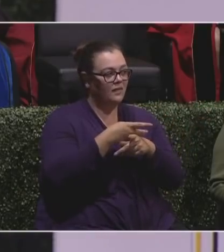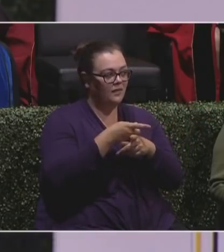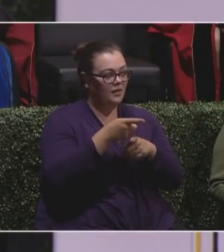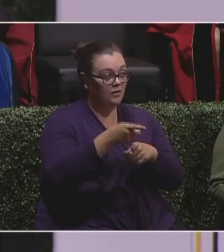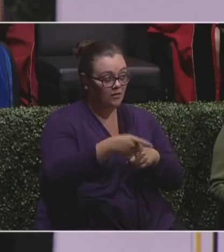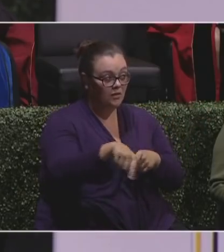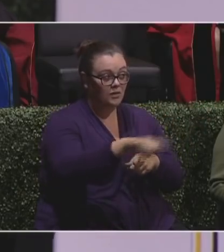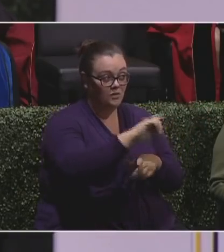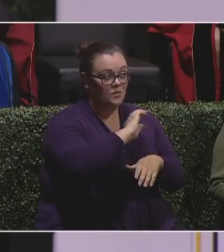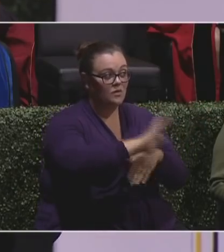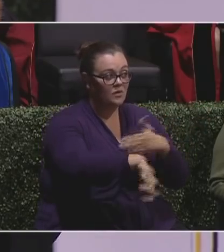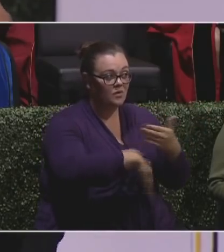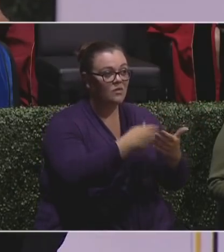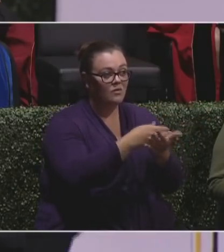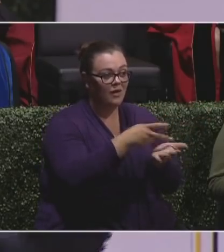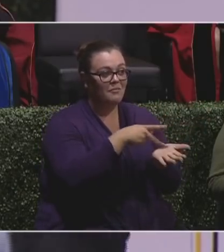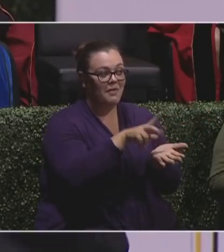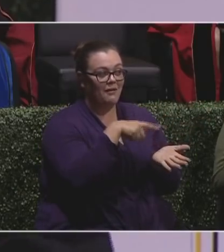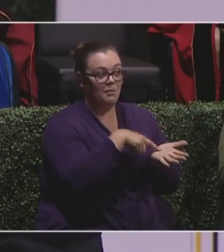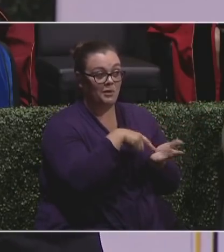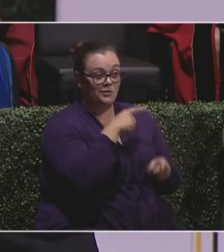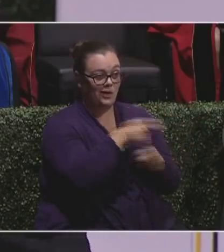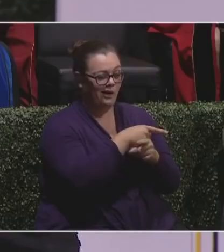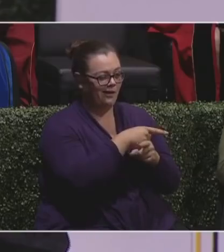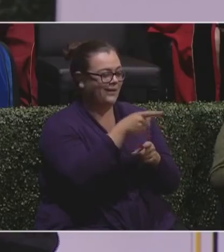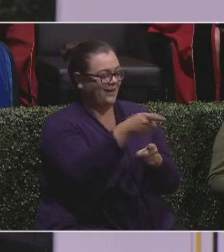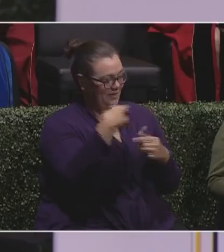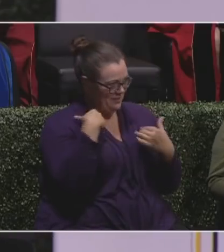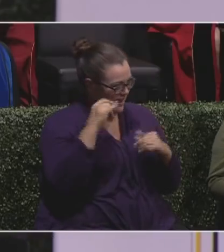MEDICAL CLINICS, DENTAL CLINICS BE, OR PERHAPS YOU HAVE BEEN A PATIENT AT ONE OF OUR FACILITIES.